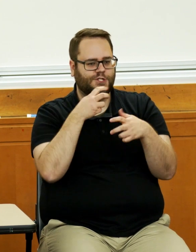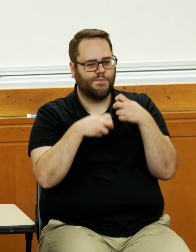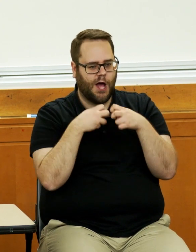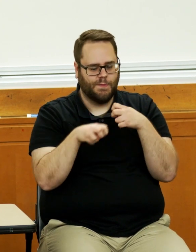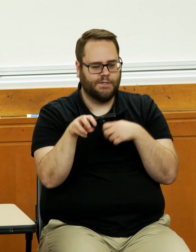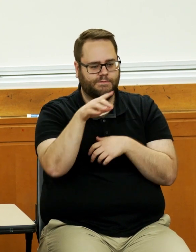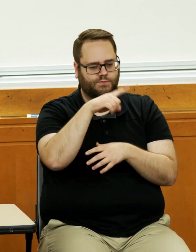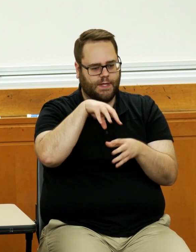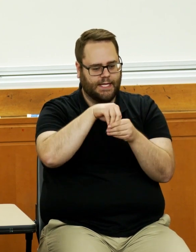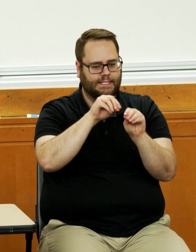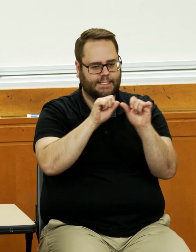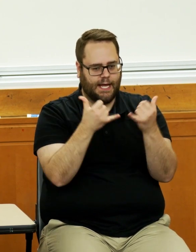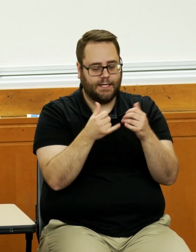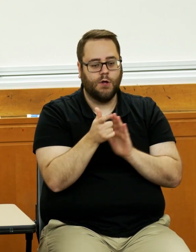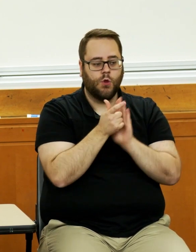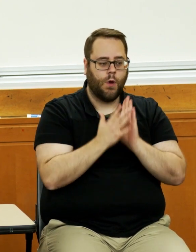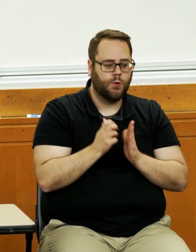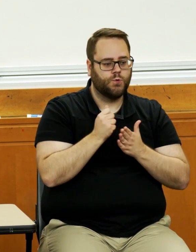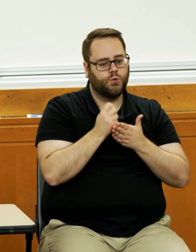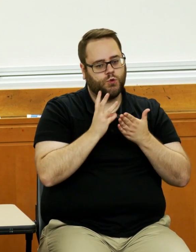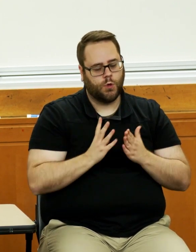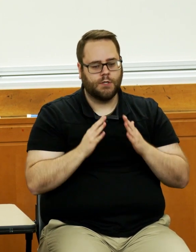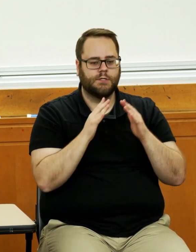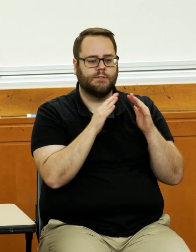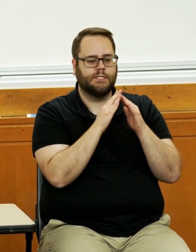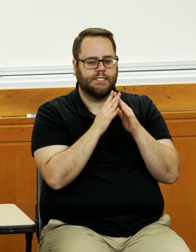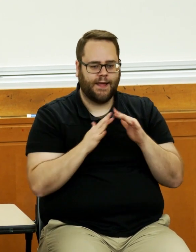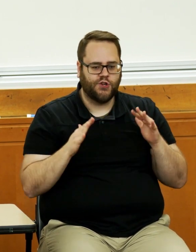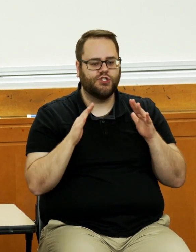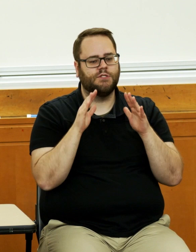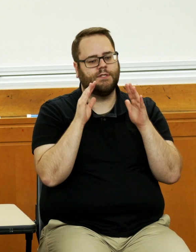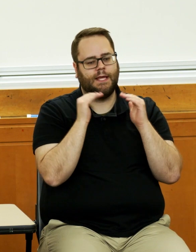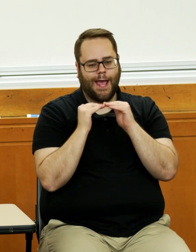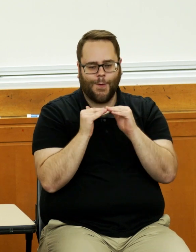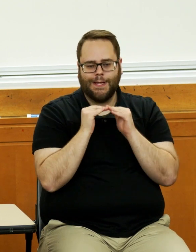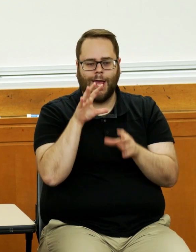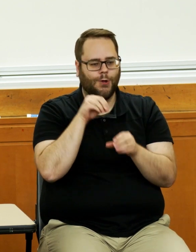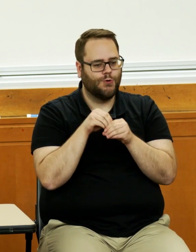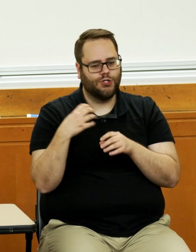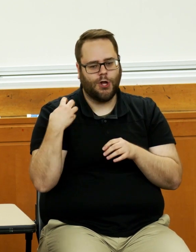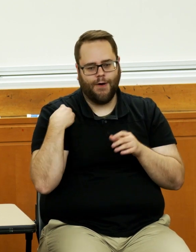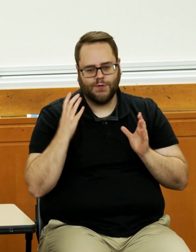That's lawyers, social workers, diversity, equity, and inclusion officers. There's also external